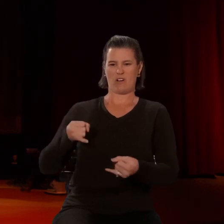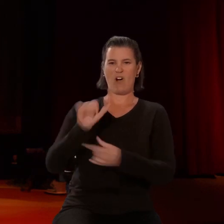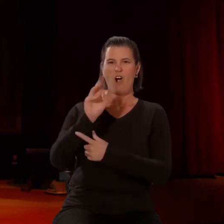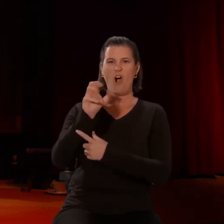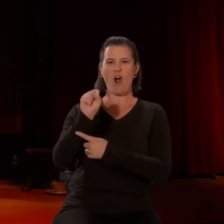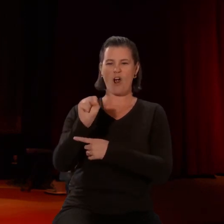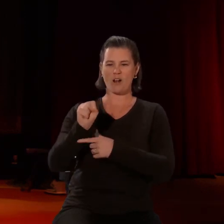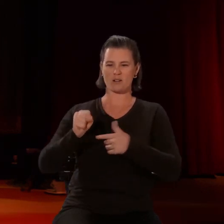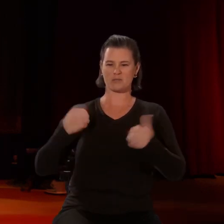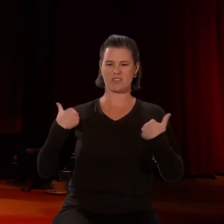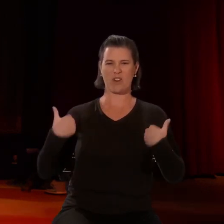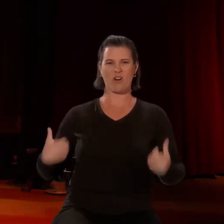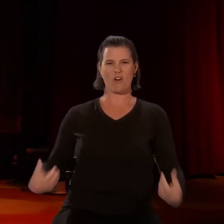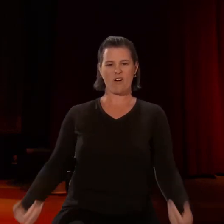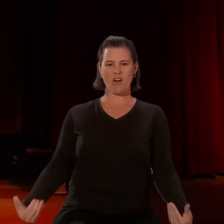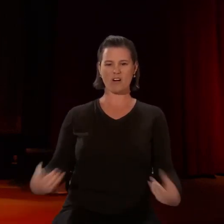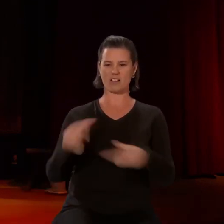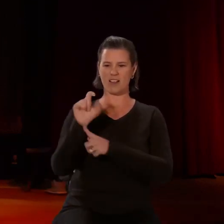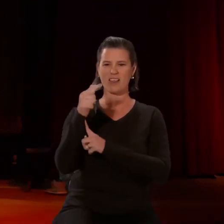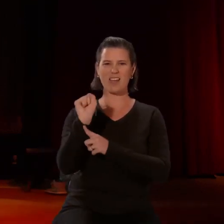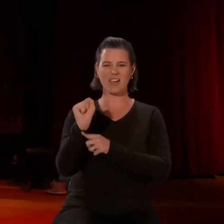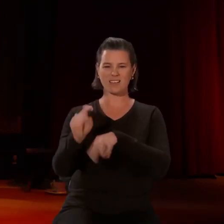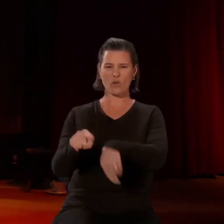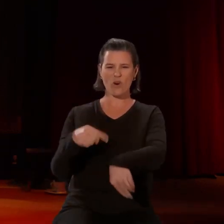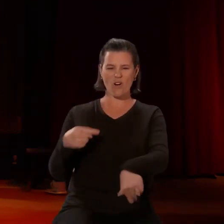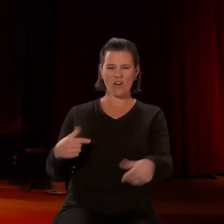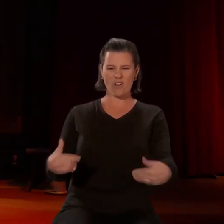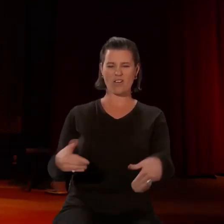and long legs, and feet like shovels.